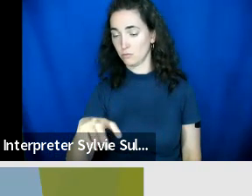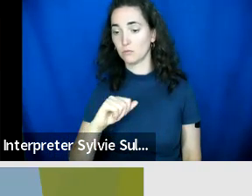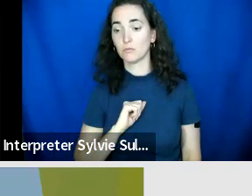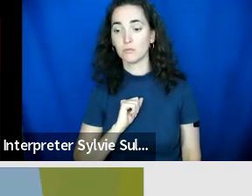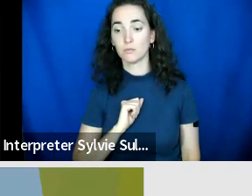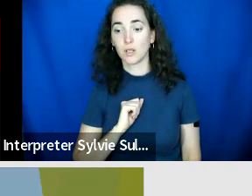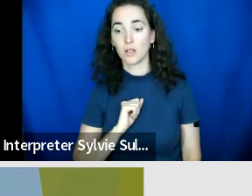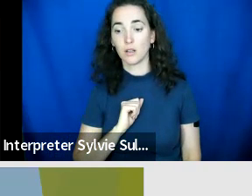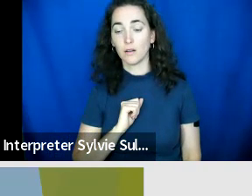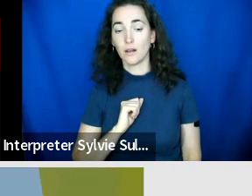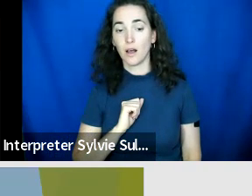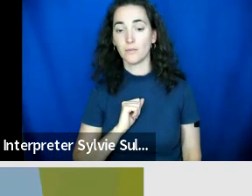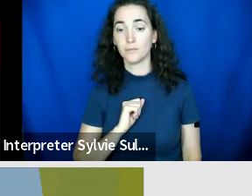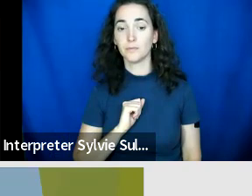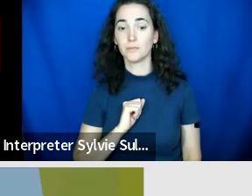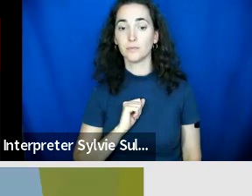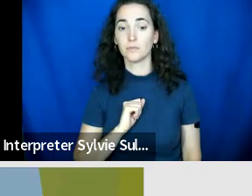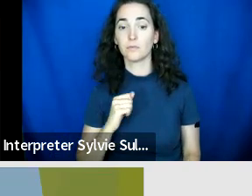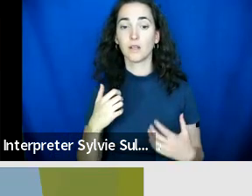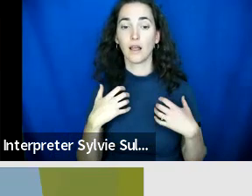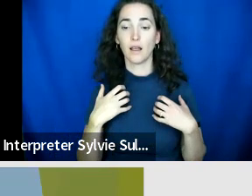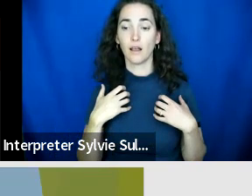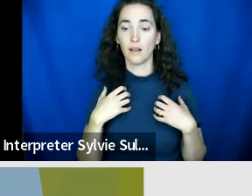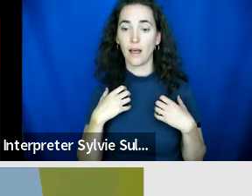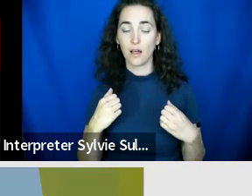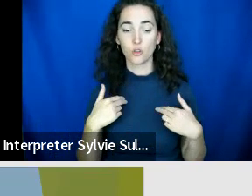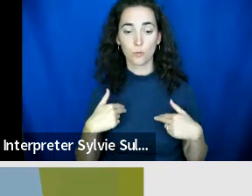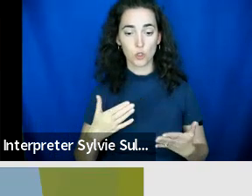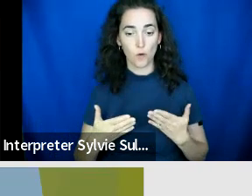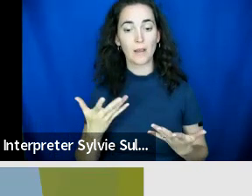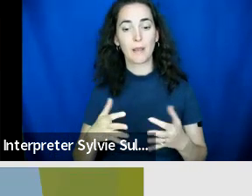It is possible that the health and human services will decide to extend it.